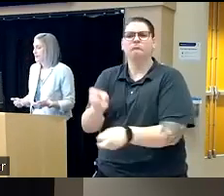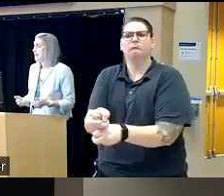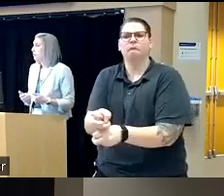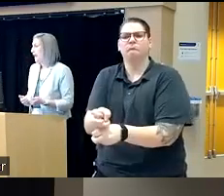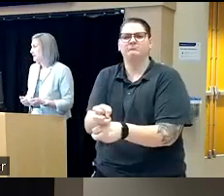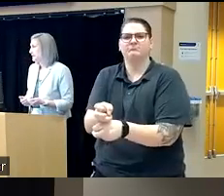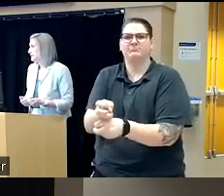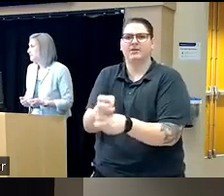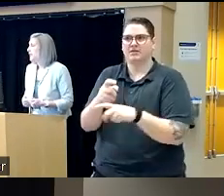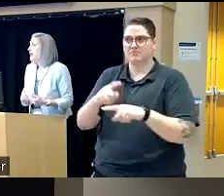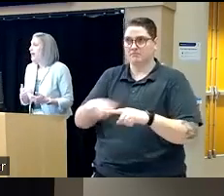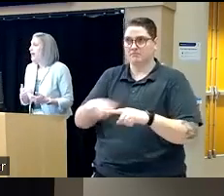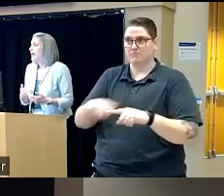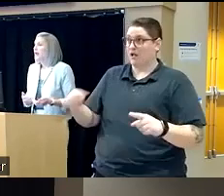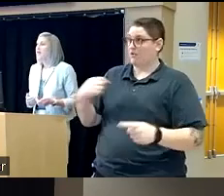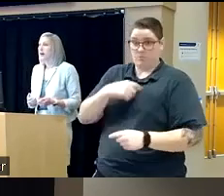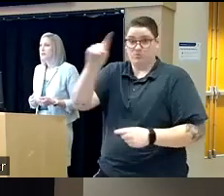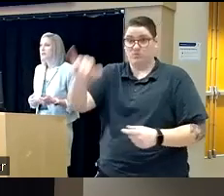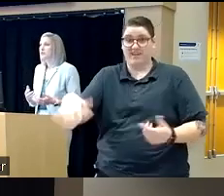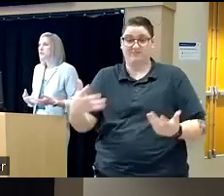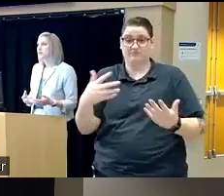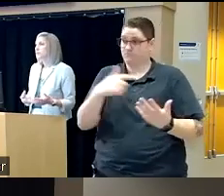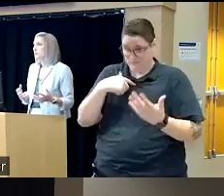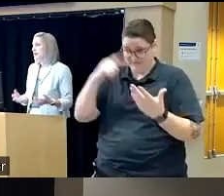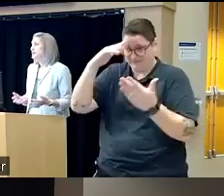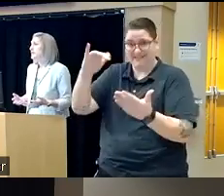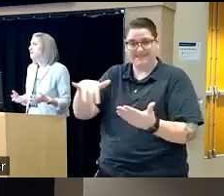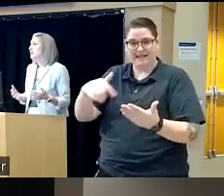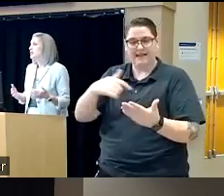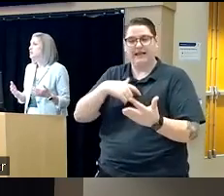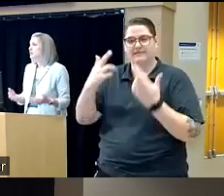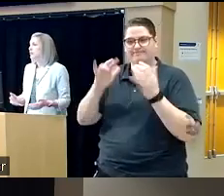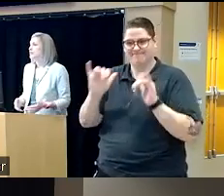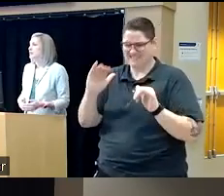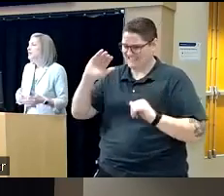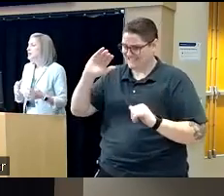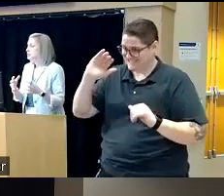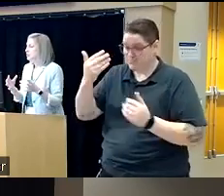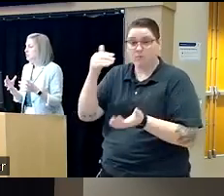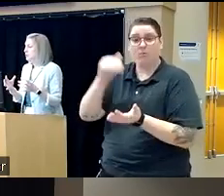a common practice and what I've found is that there truly is a propensity for a supervisor to